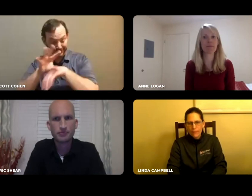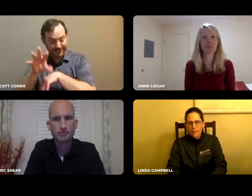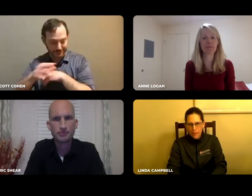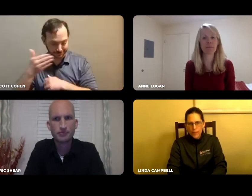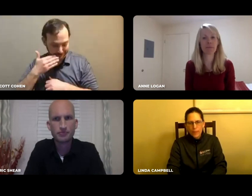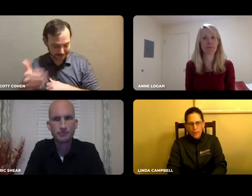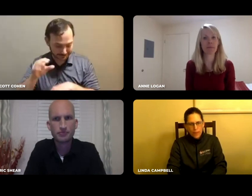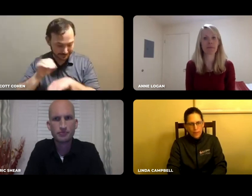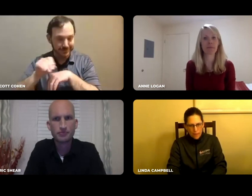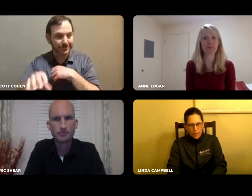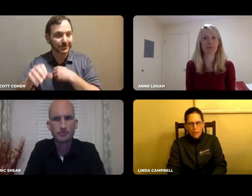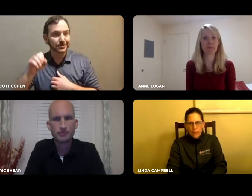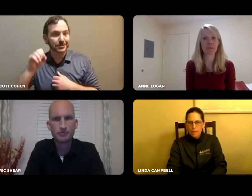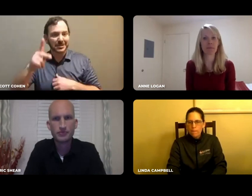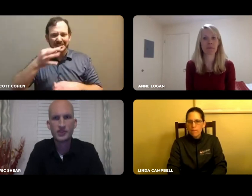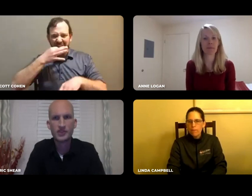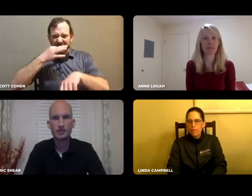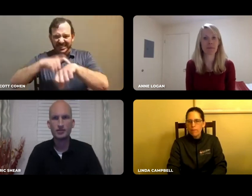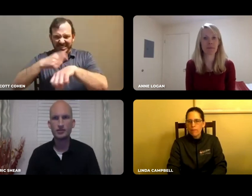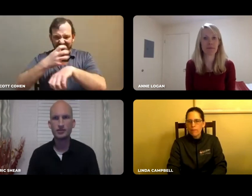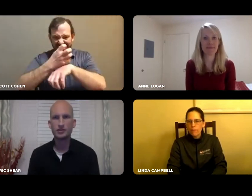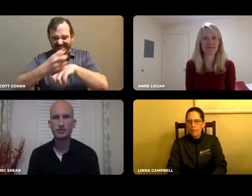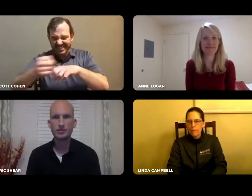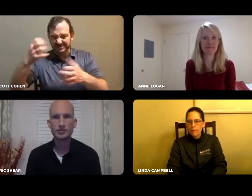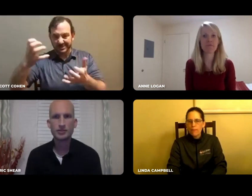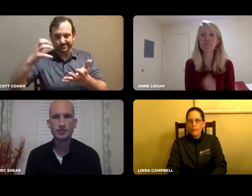Good advice!